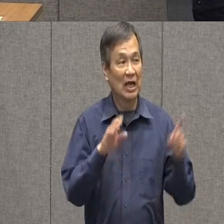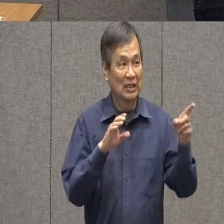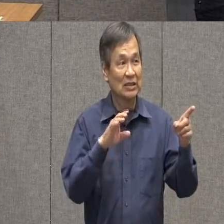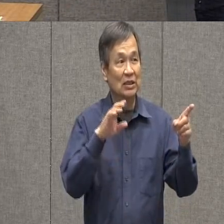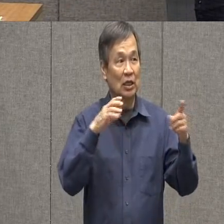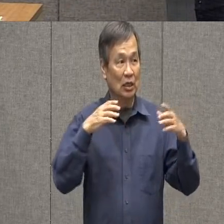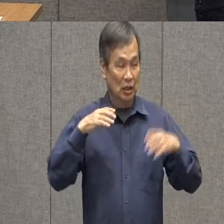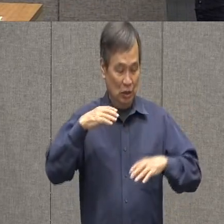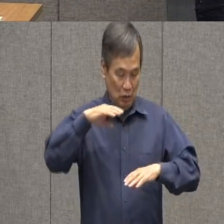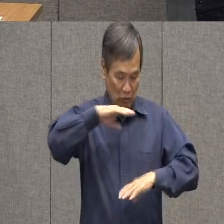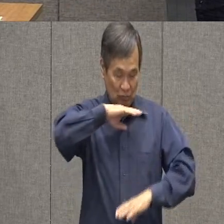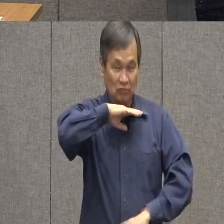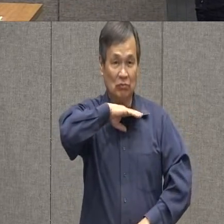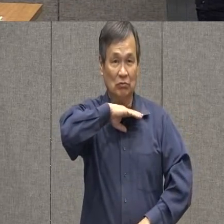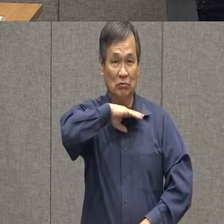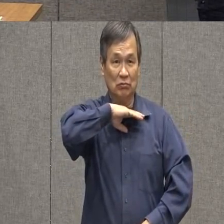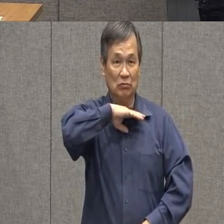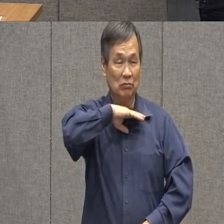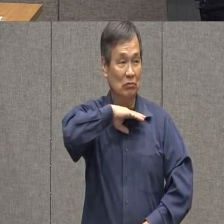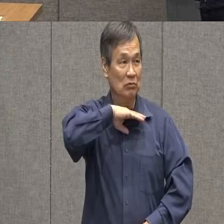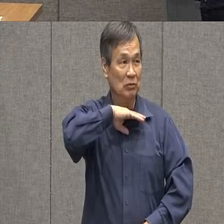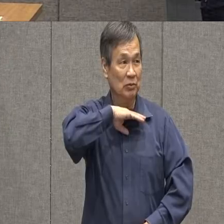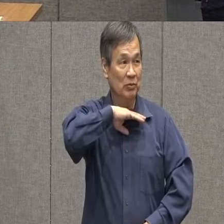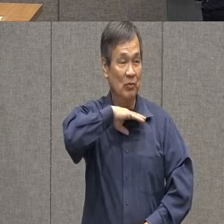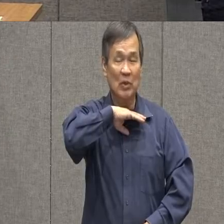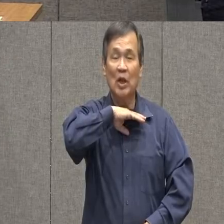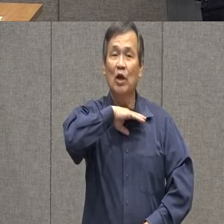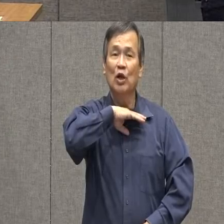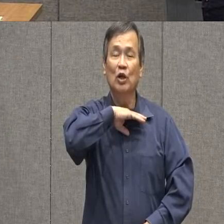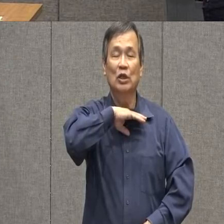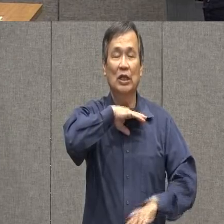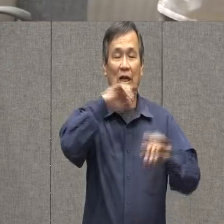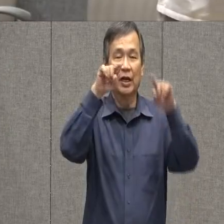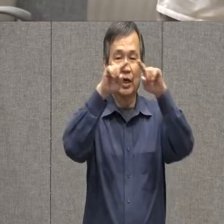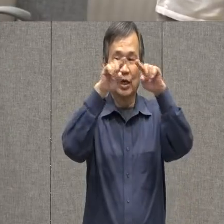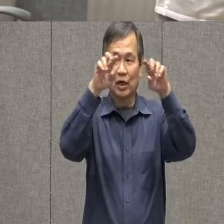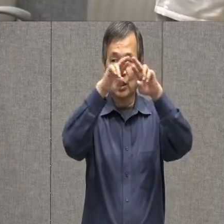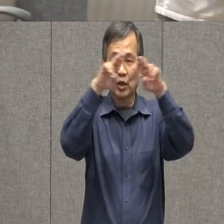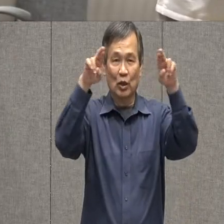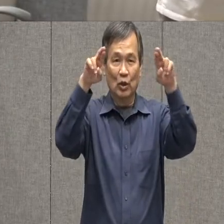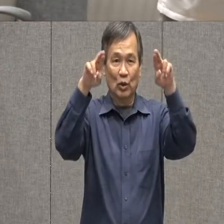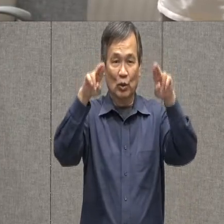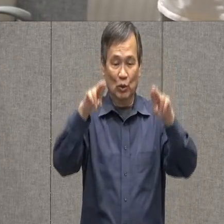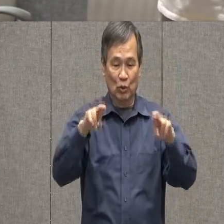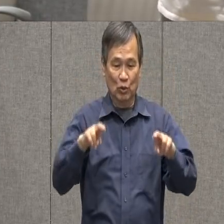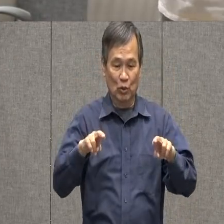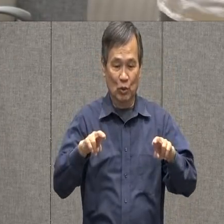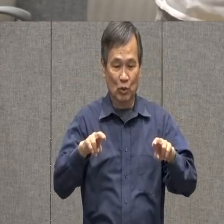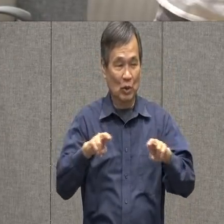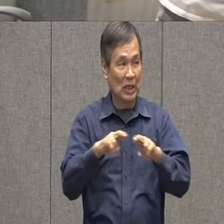If you notice, it's kind of like a rectangle except it gets a little bit more narrow as it comes down.